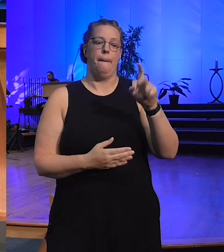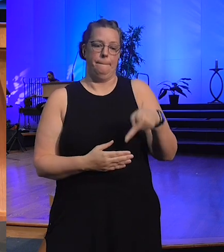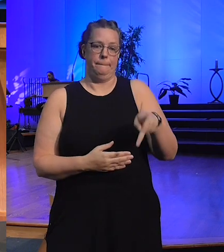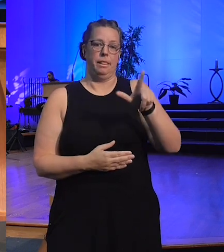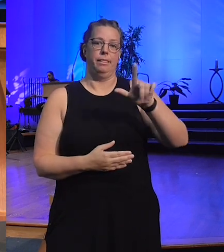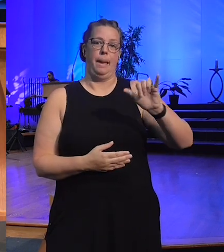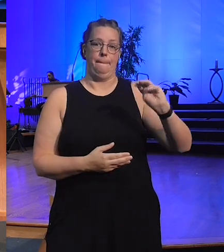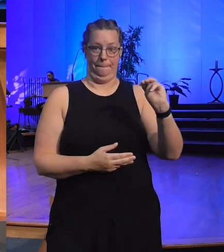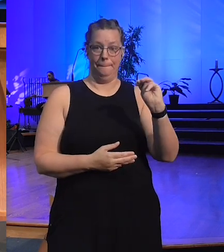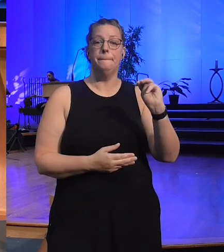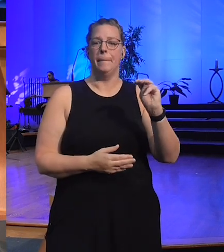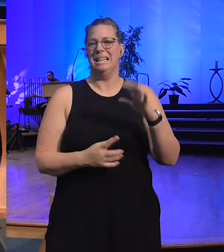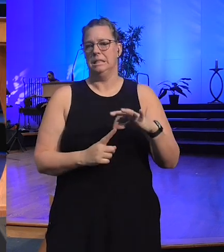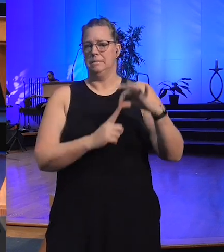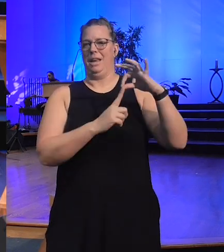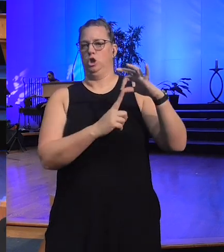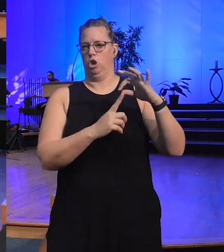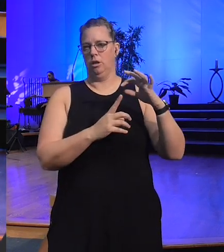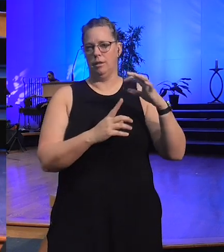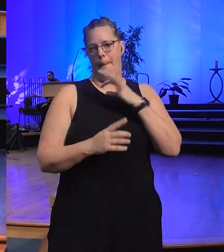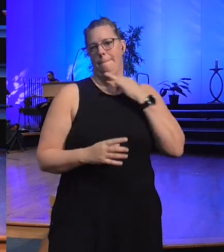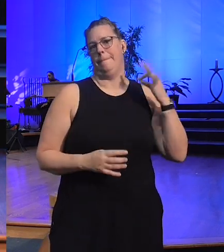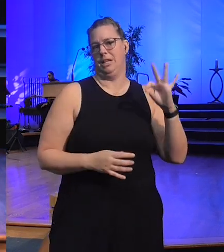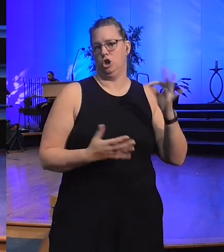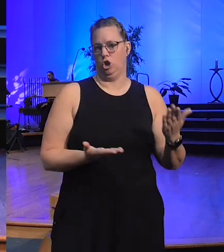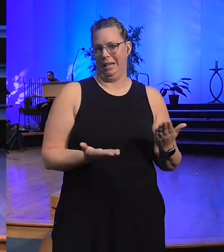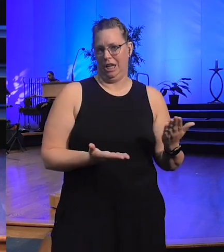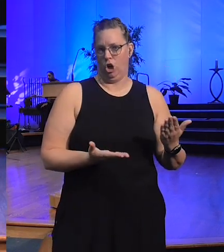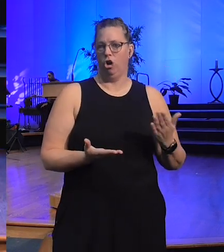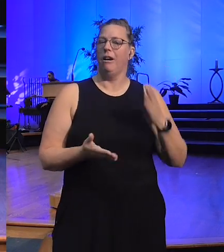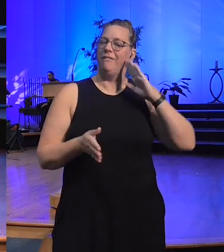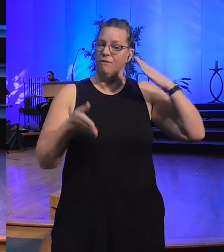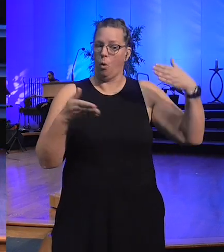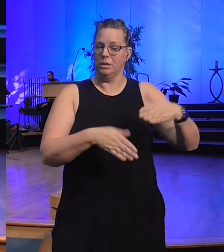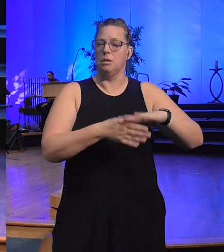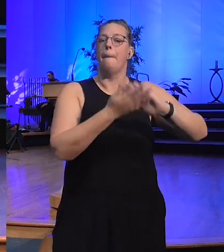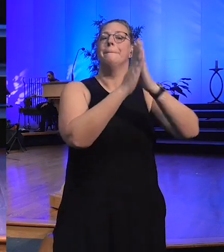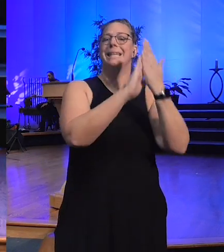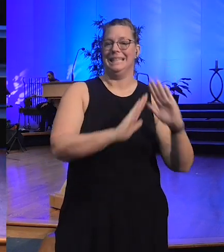focused Minister here and focuses on our our peace Ministries uh anything to do with peace